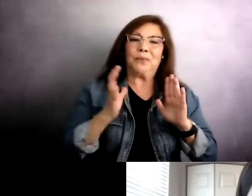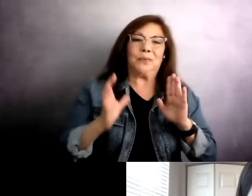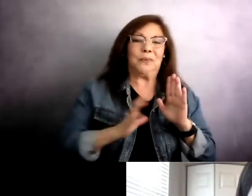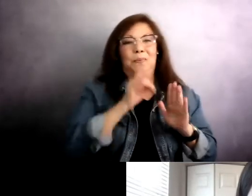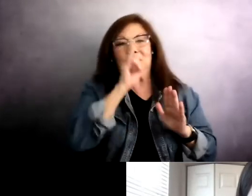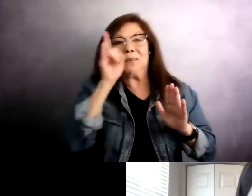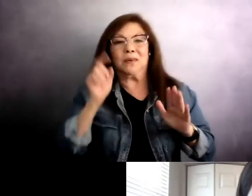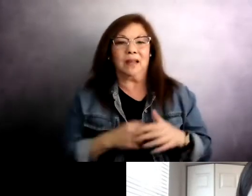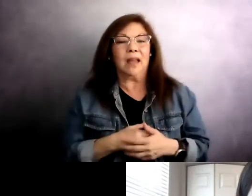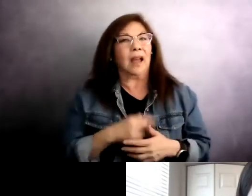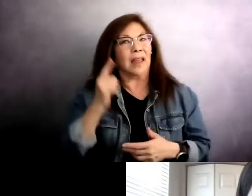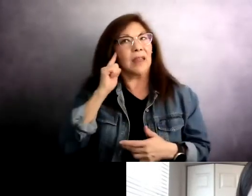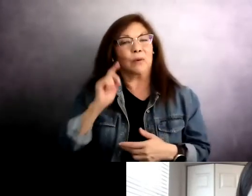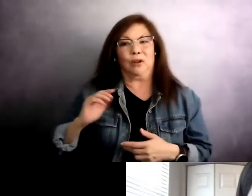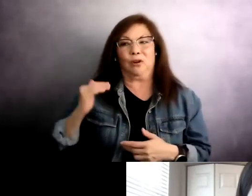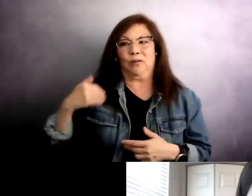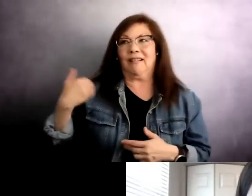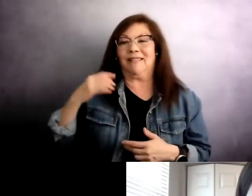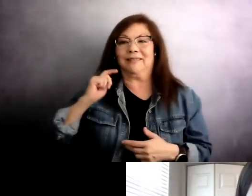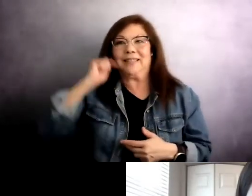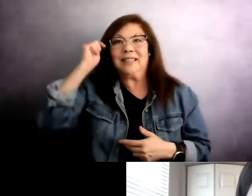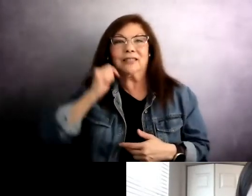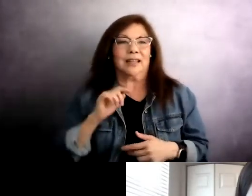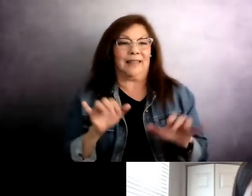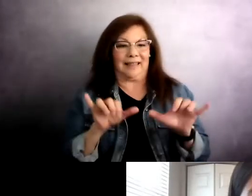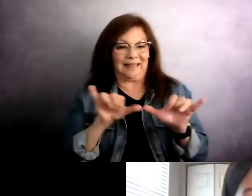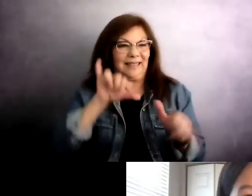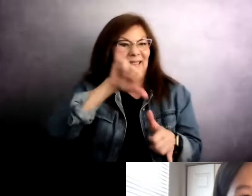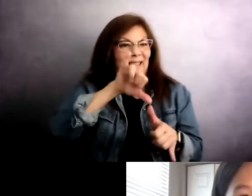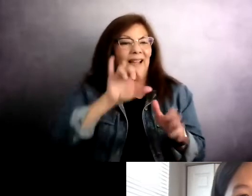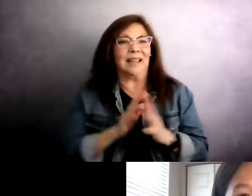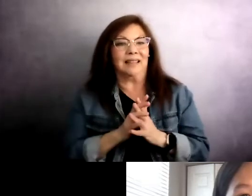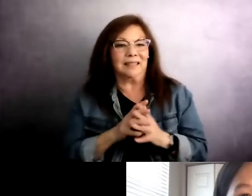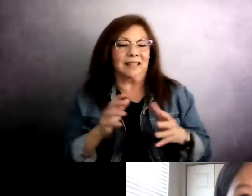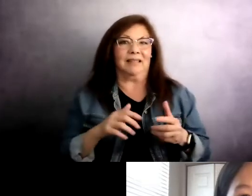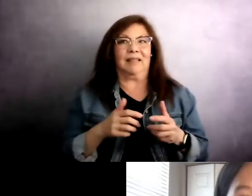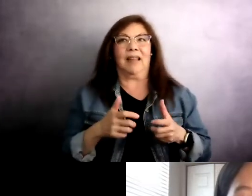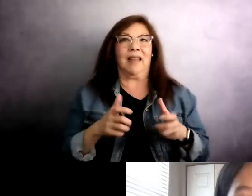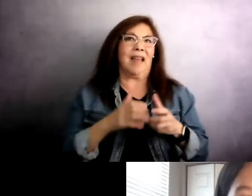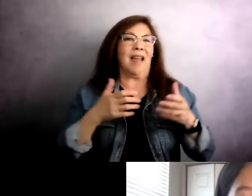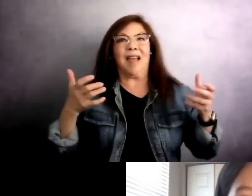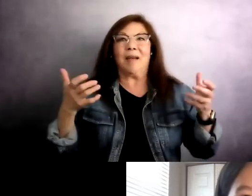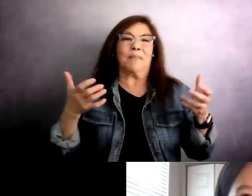I think when you are a teenager that kind of epic grandeur appeals to you. I think that